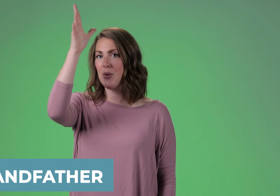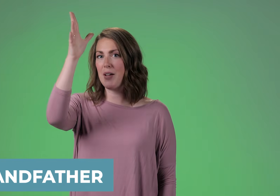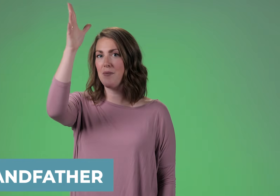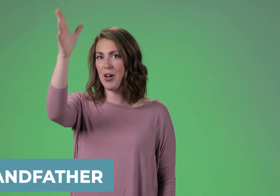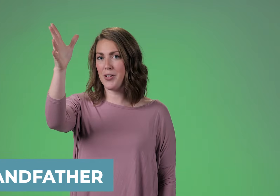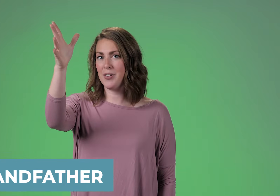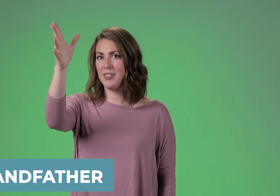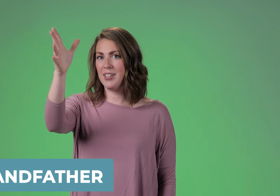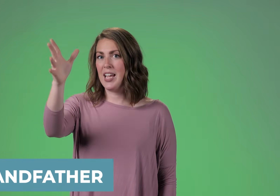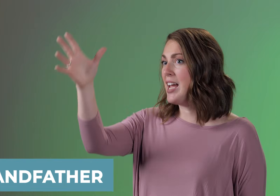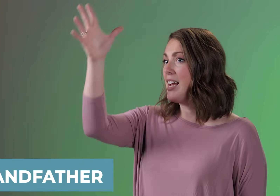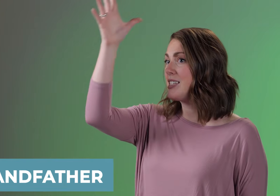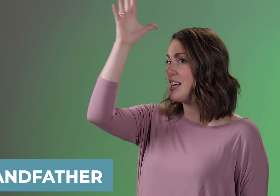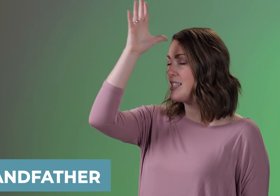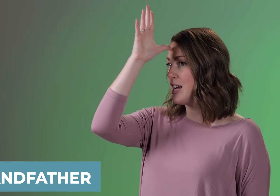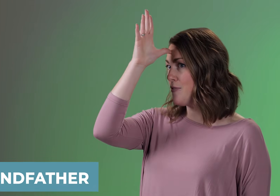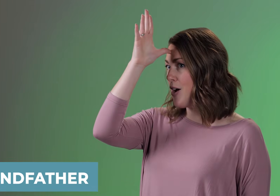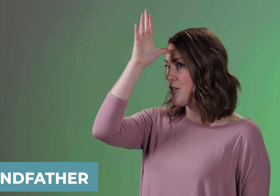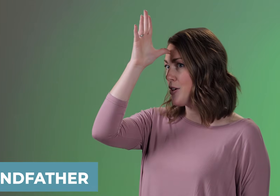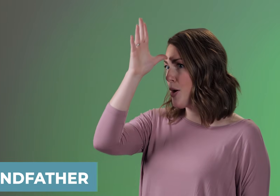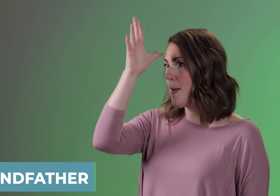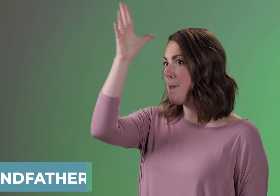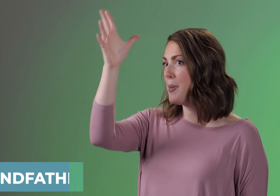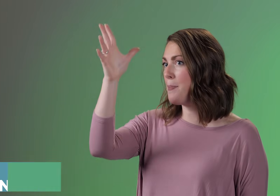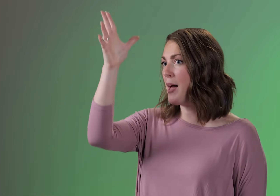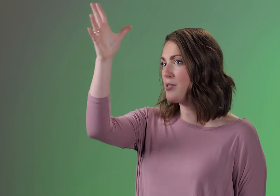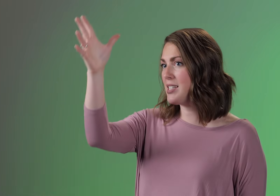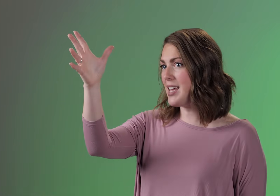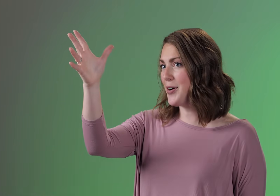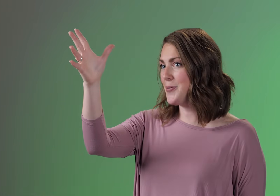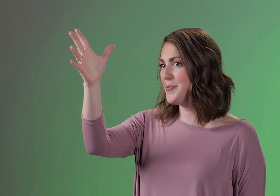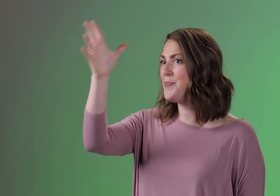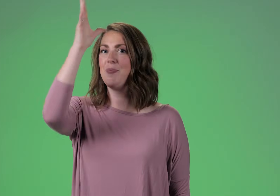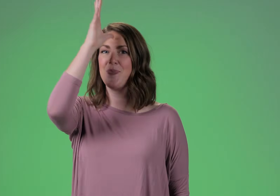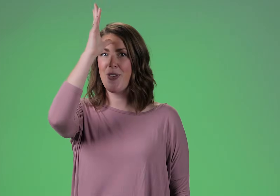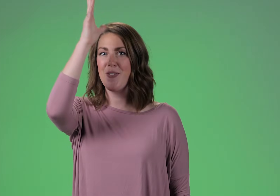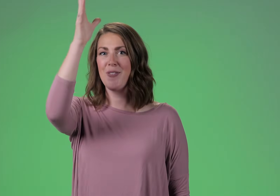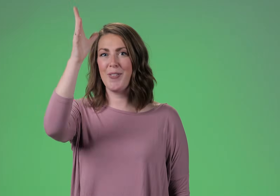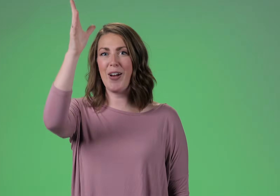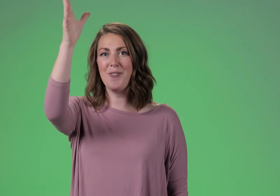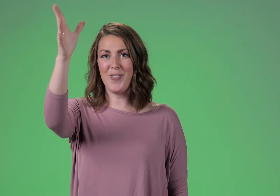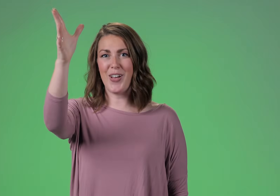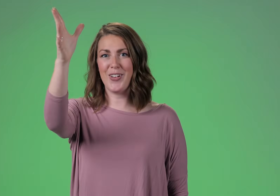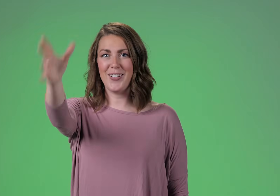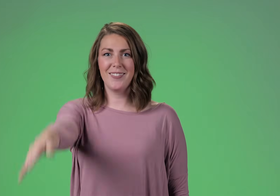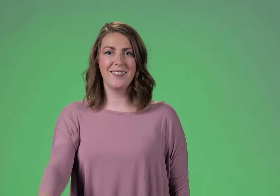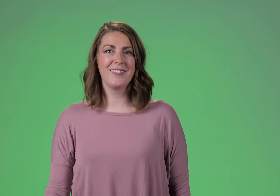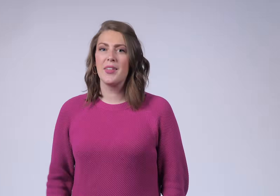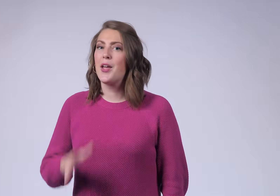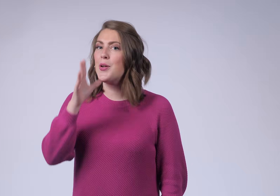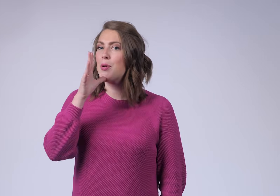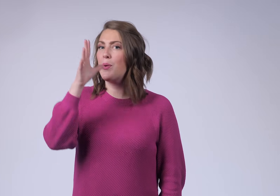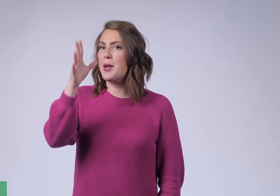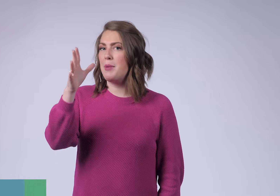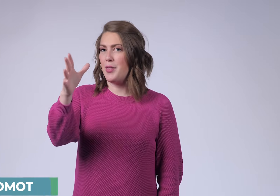GRANDFATHER It's like the sign FATHER but it bounces out. GRANDFATHER GRANDMOTHER